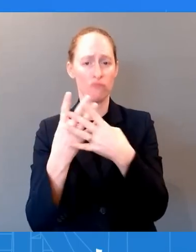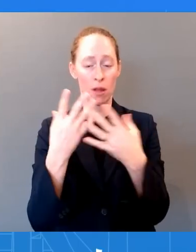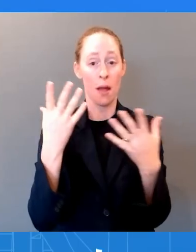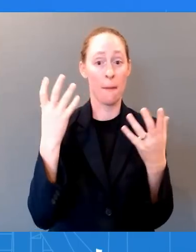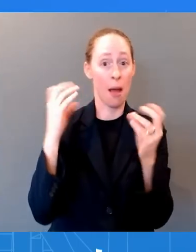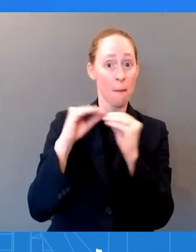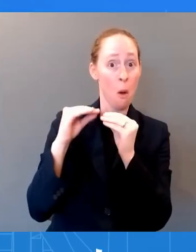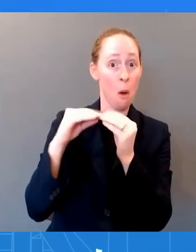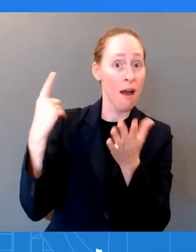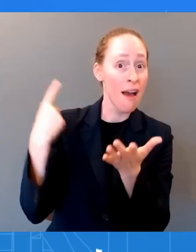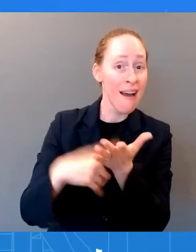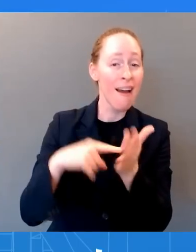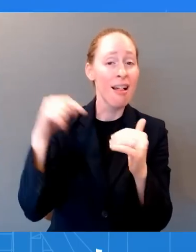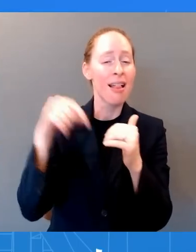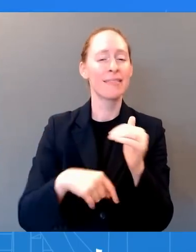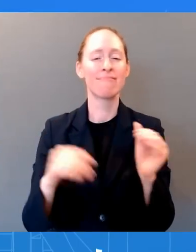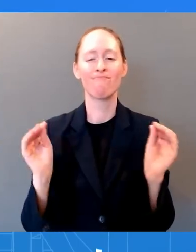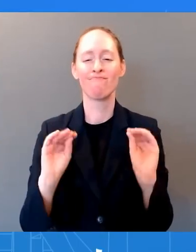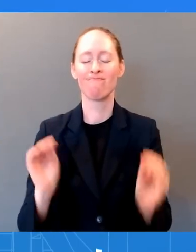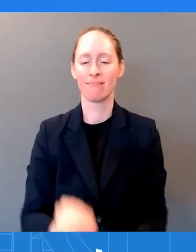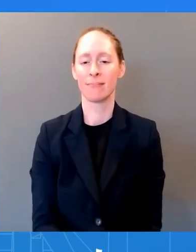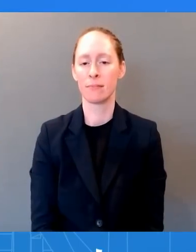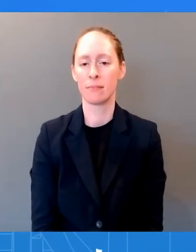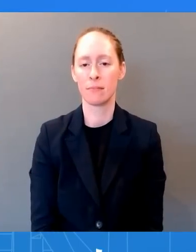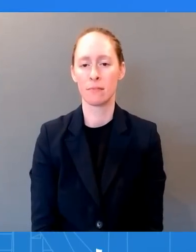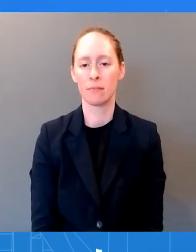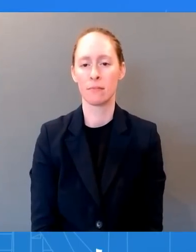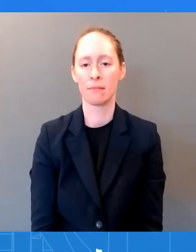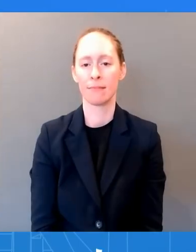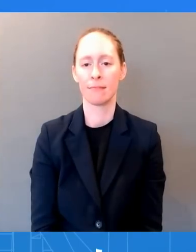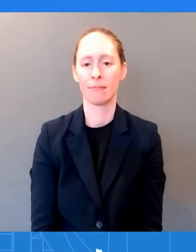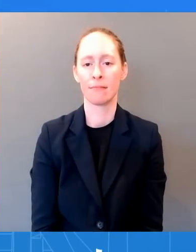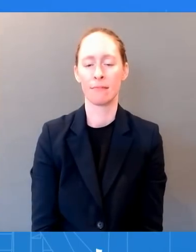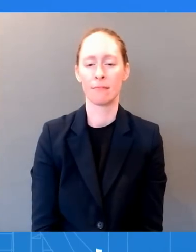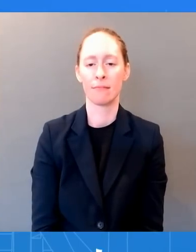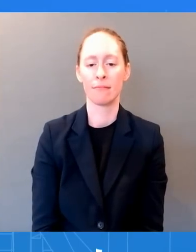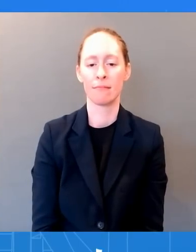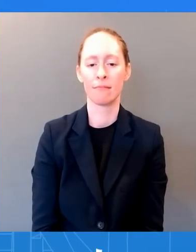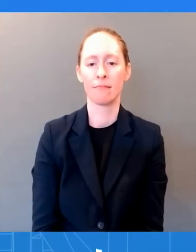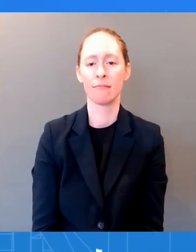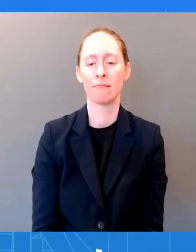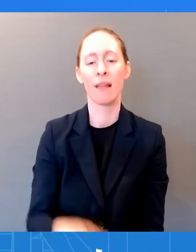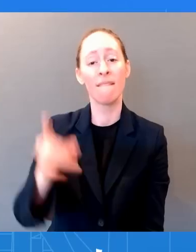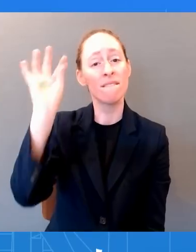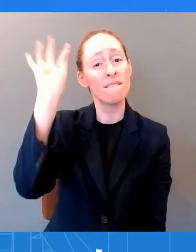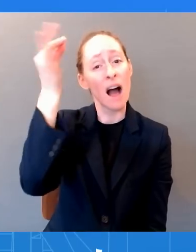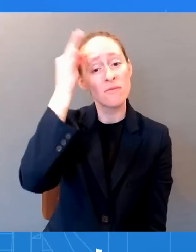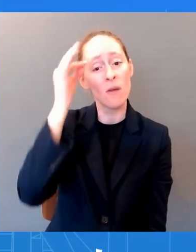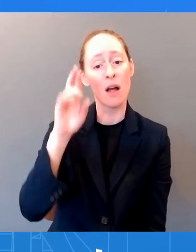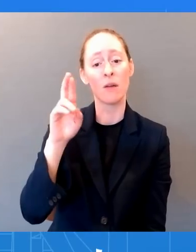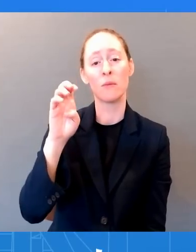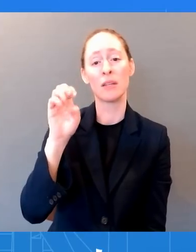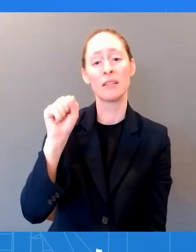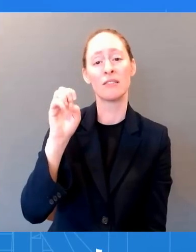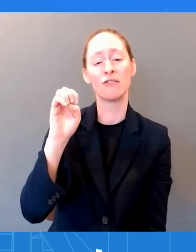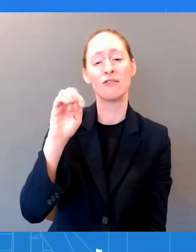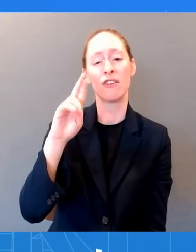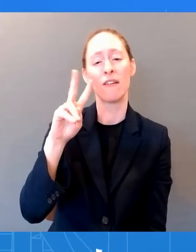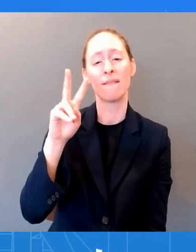Elizabeth Warren has said that she's concerned that if the Fed raises rates again that it could put people out of work or tip the economy into a recession.